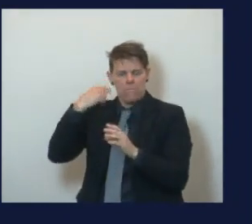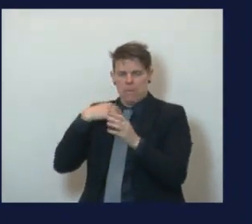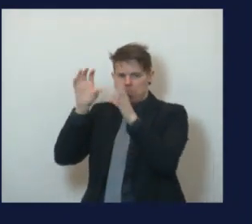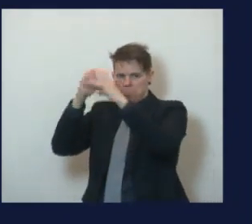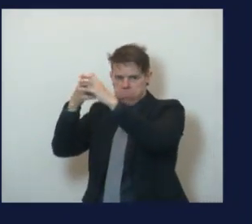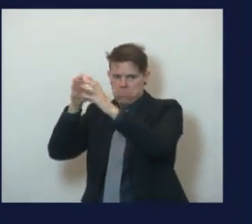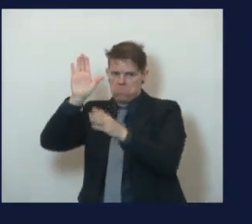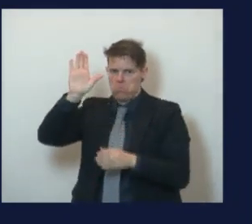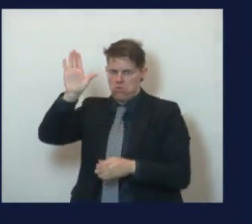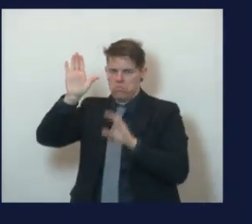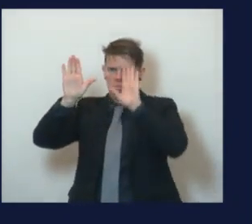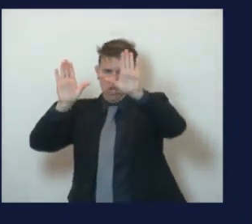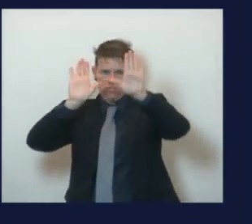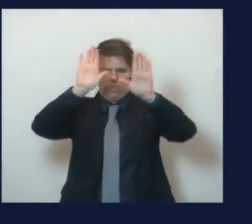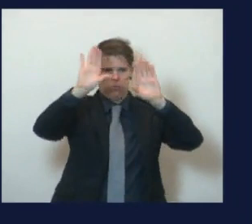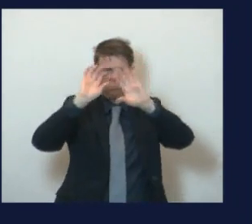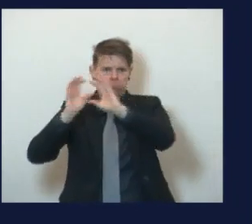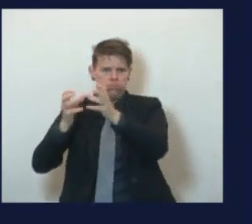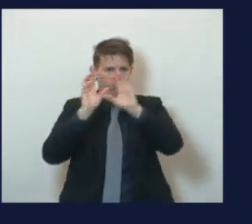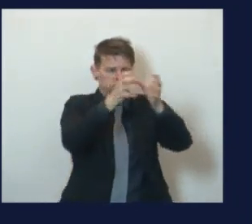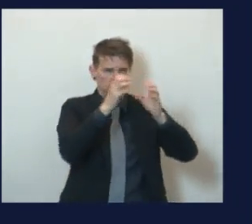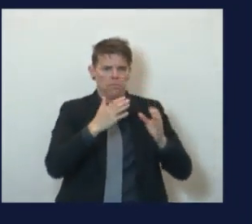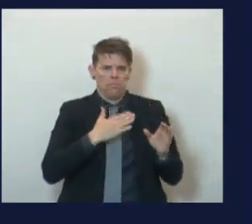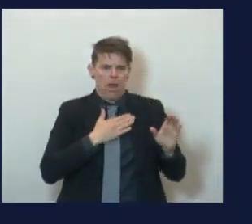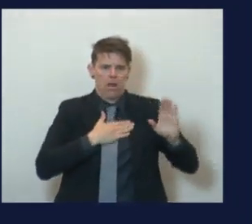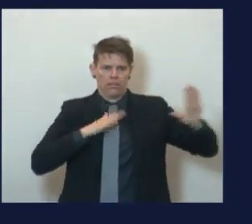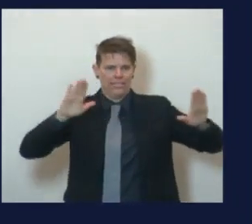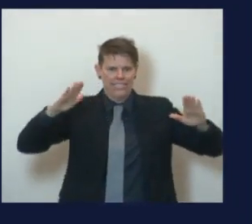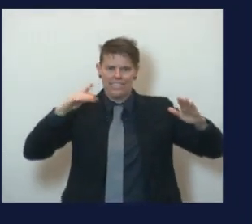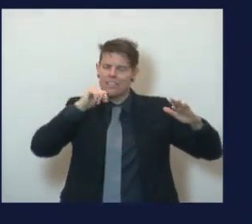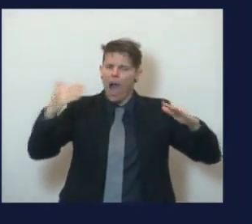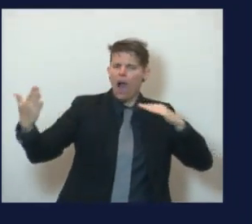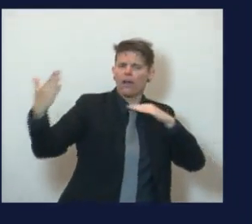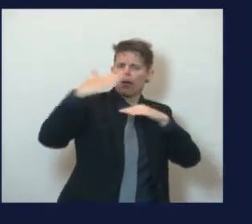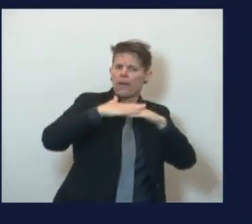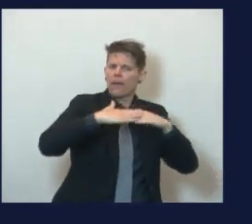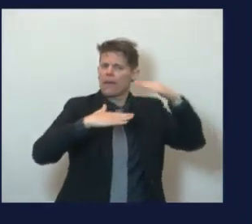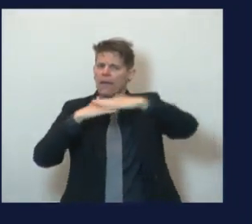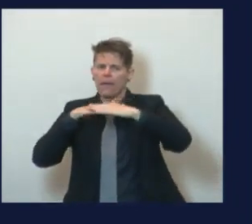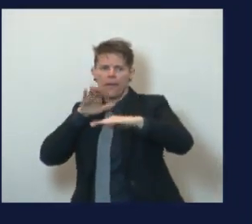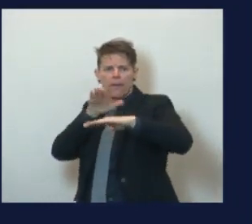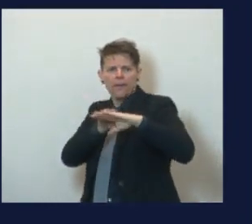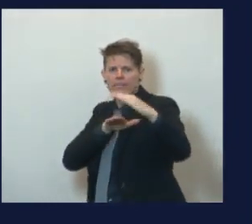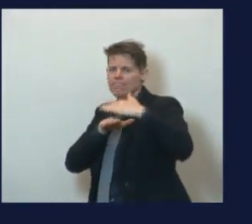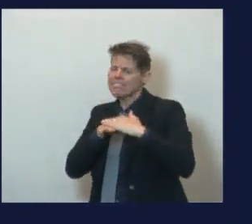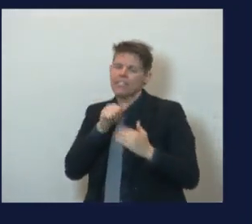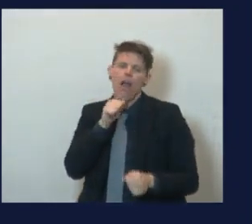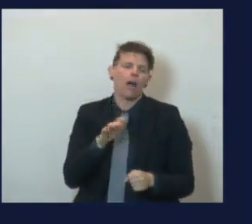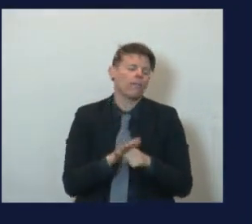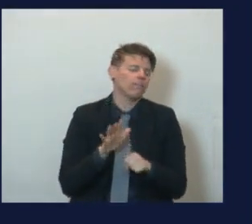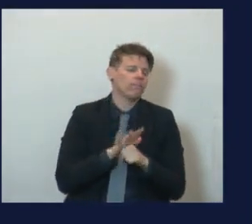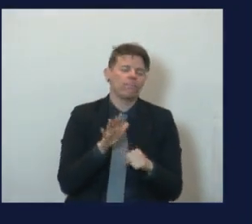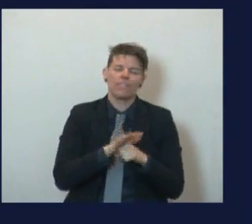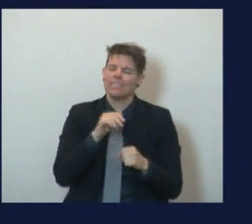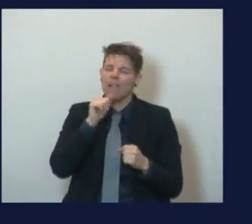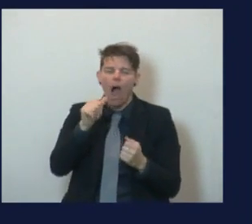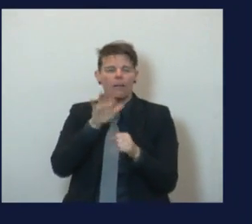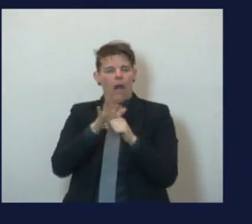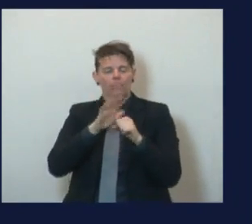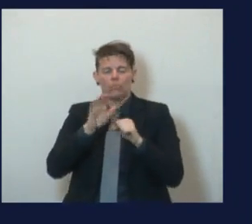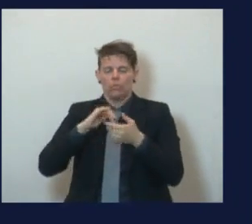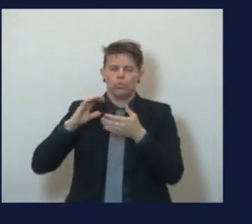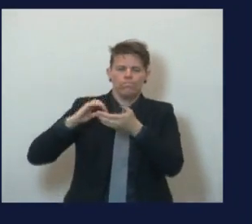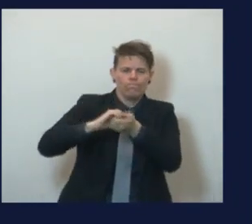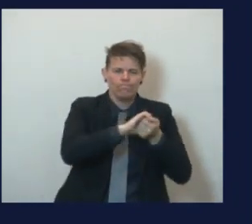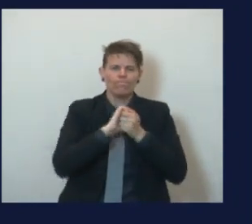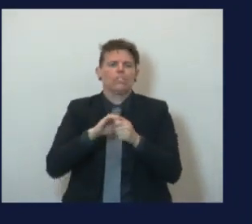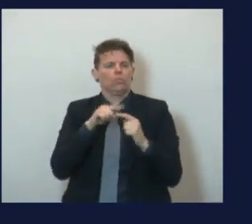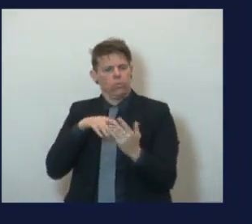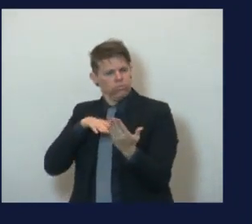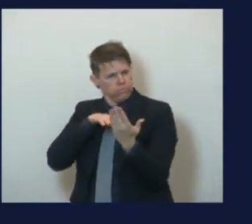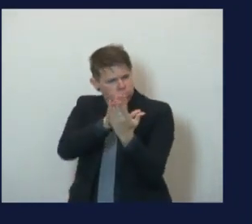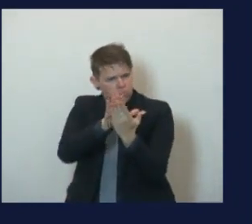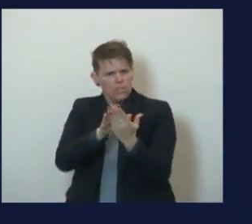AND WE HAVE A TENDENCY IN GOVERNMENT TO SORT OF WORK IN OUR FUNDED JURISDICTIONAL SILOS AND WHEN WE DO THAT IN MY OPINION, WE AREN’T DOING ENOUGH TO SOLVE A PROBLEM.